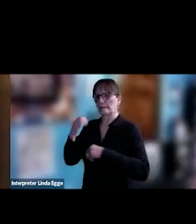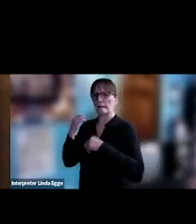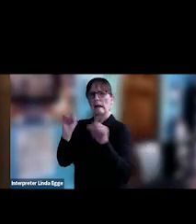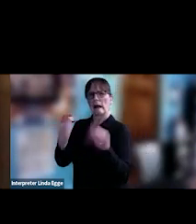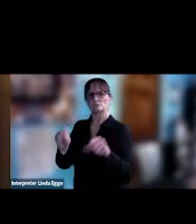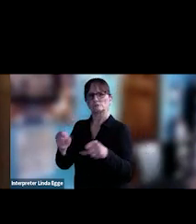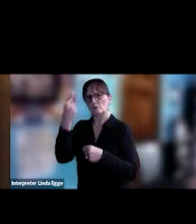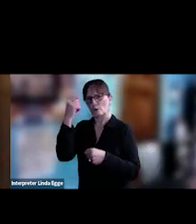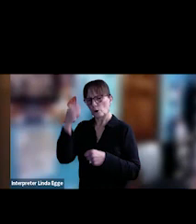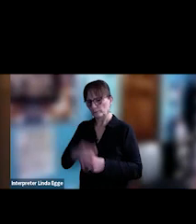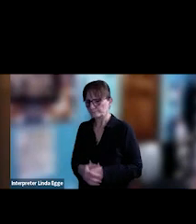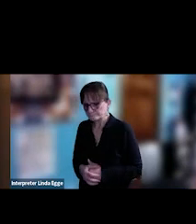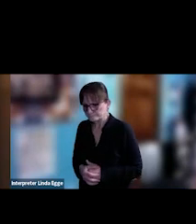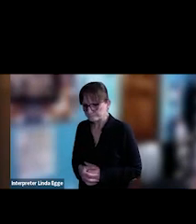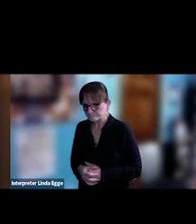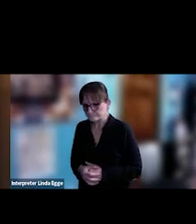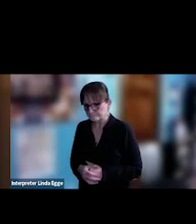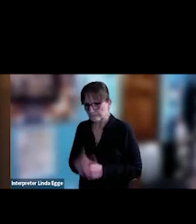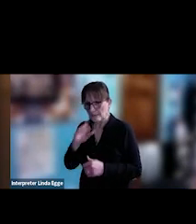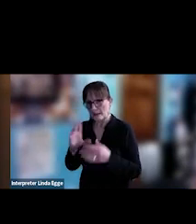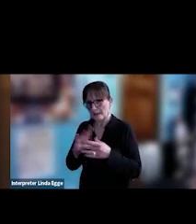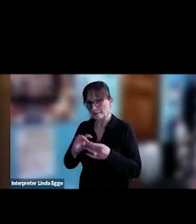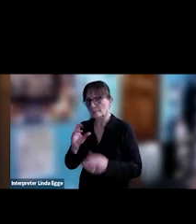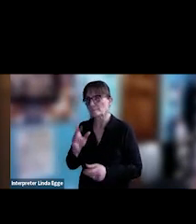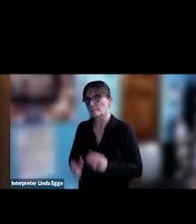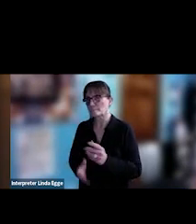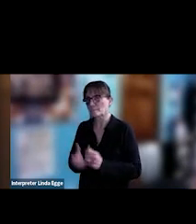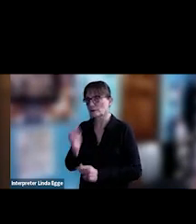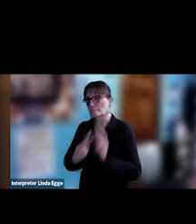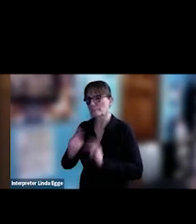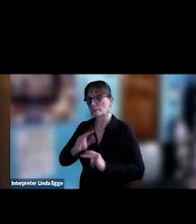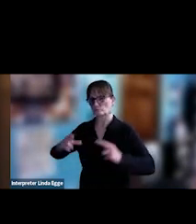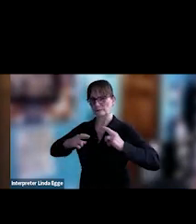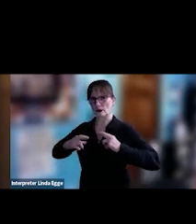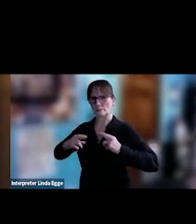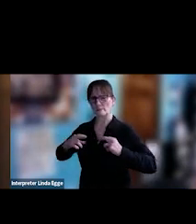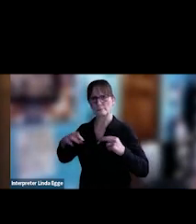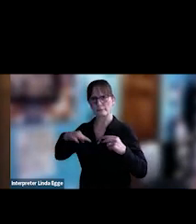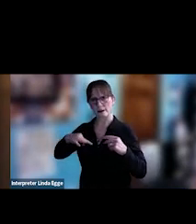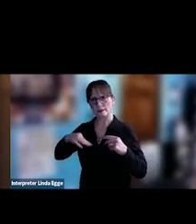These are, as I mentioned, most people think of retirement benefits when they think of Social Security,